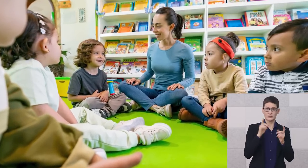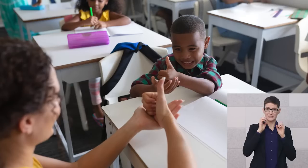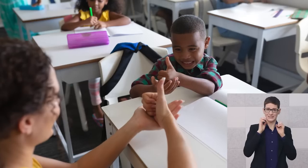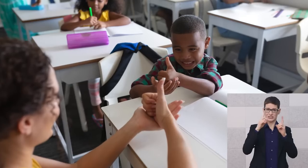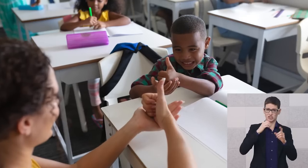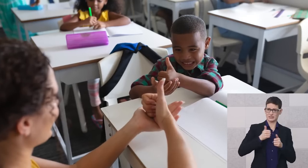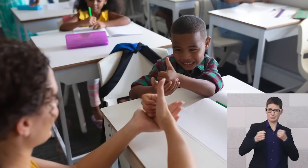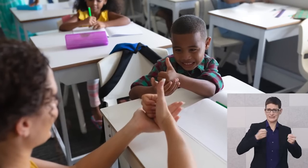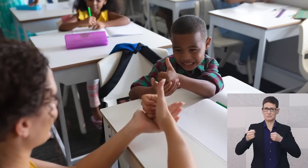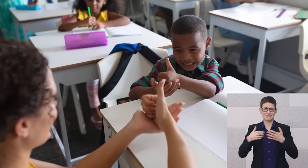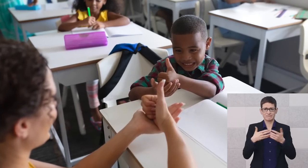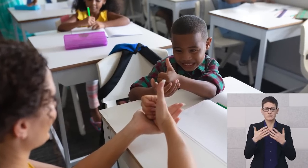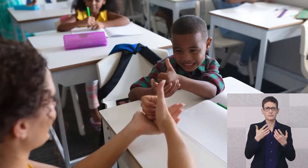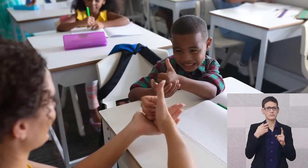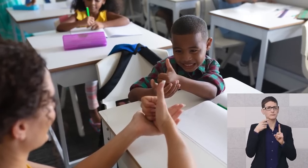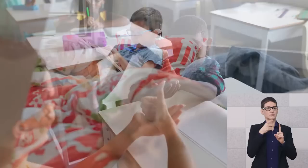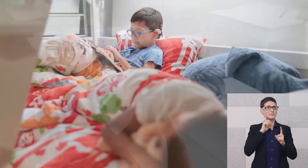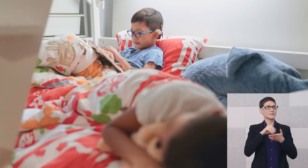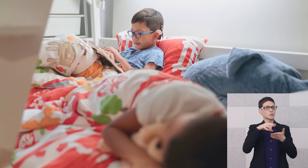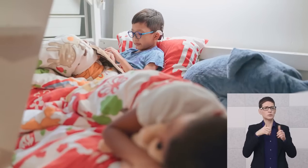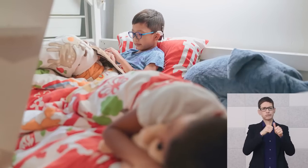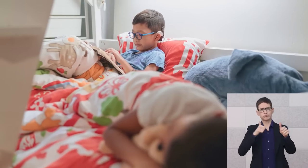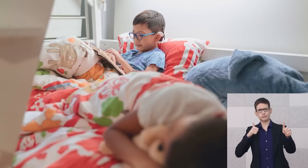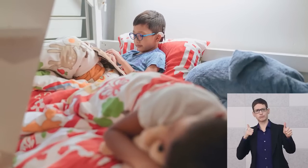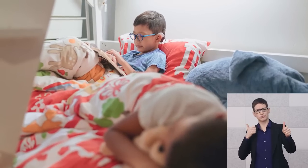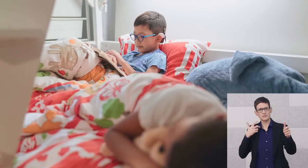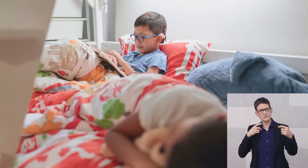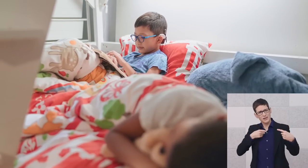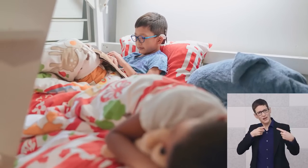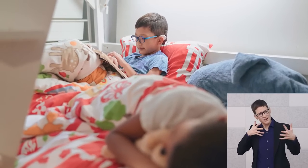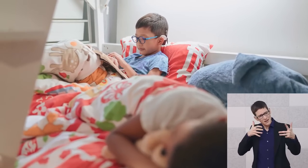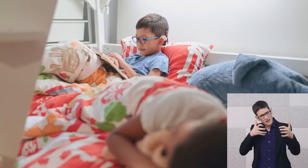Regardless of educational setting, many Deaf children spend time catching up on fundamental